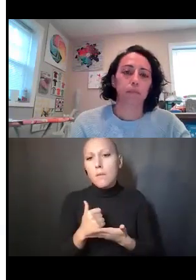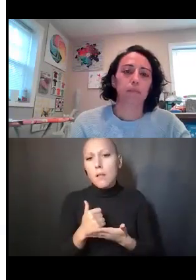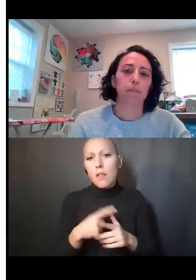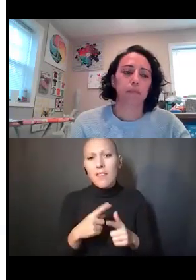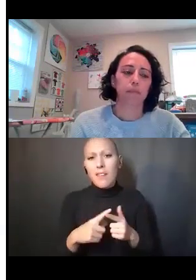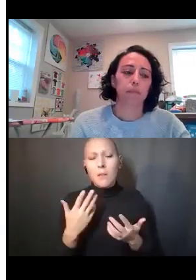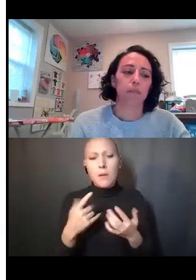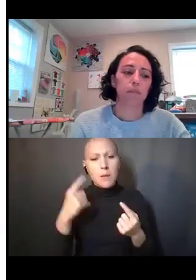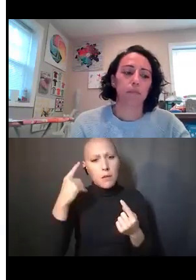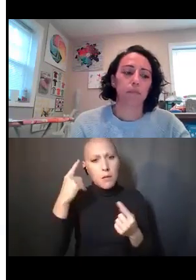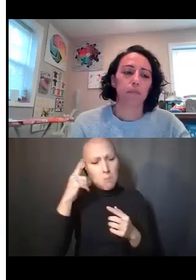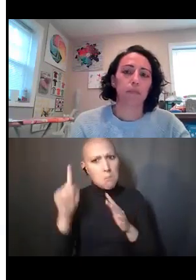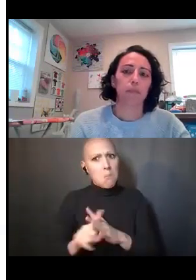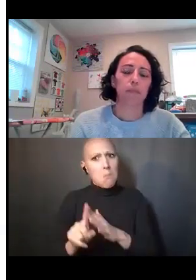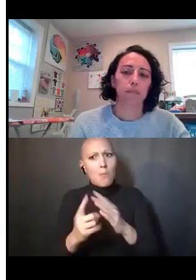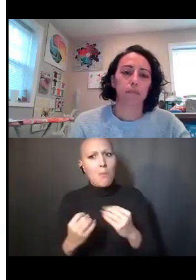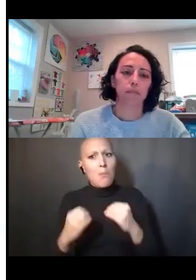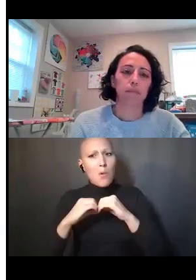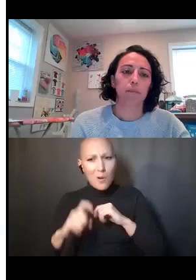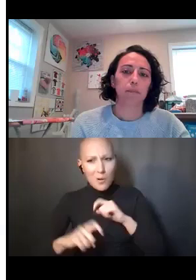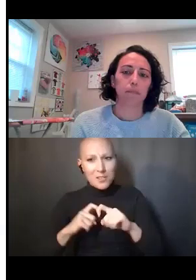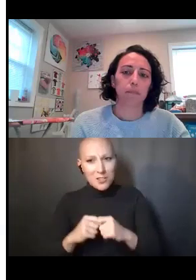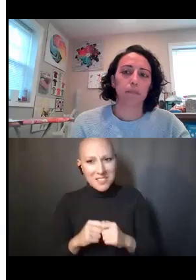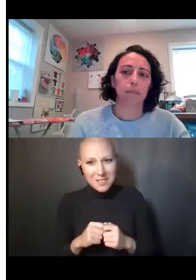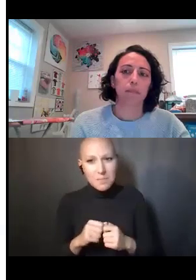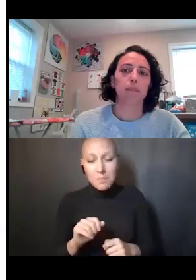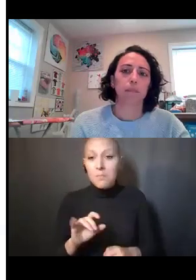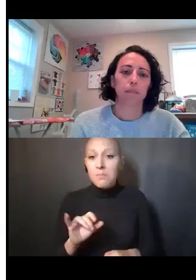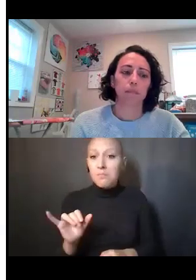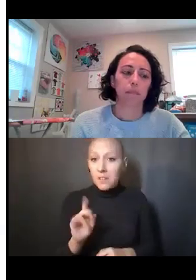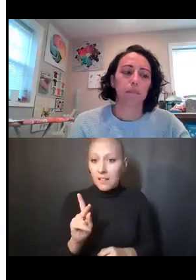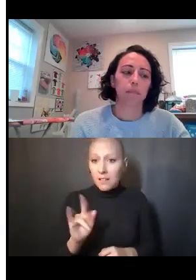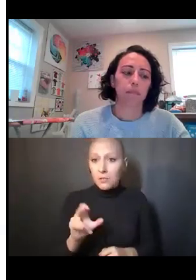But like Kristin said, we'll try to get through all these, make sure we address them,